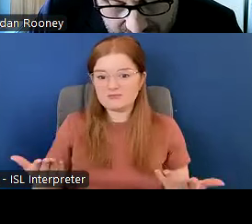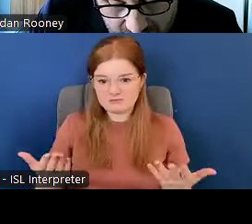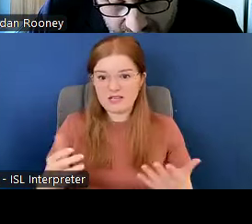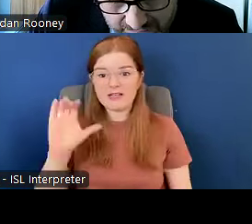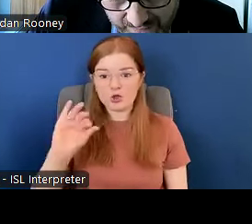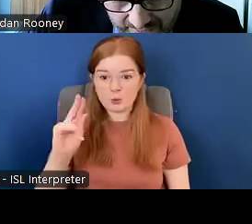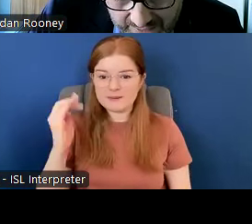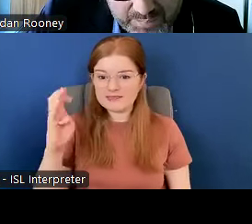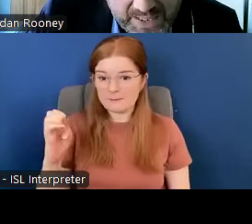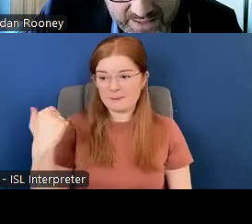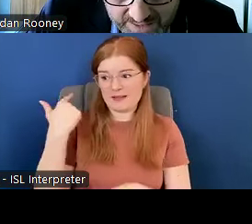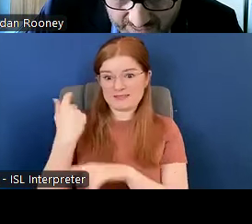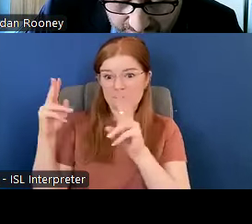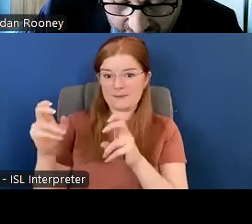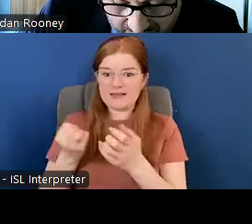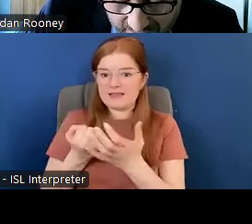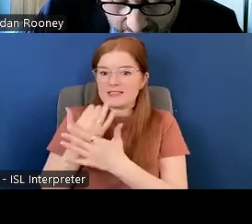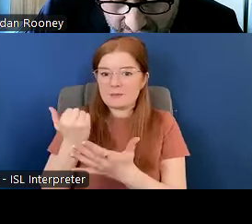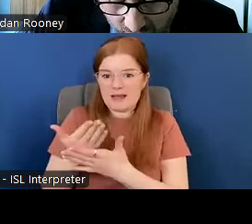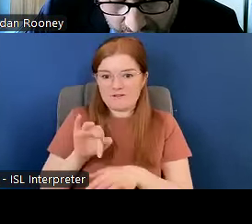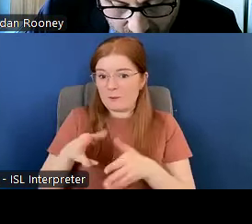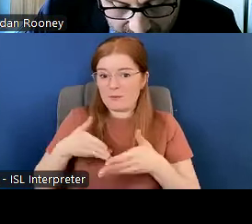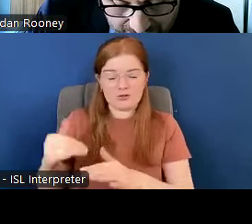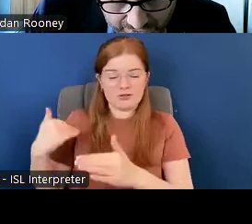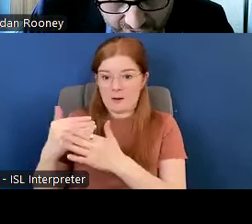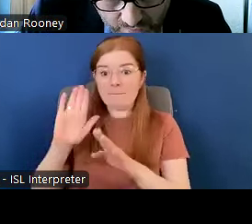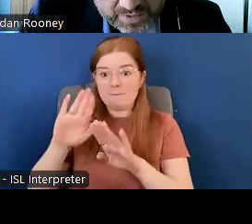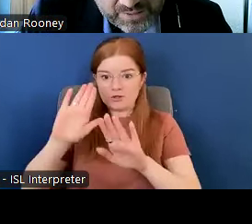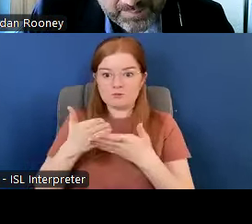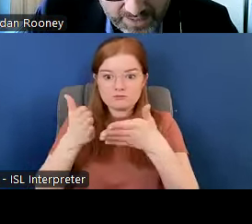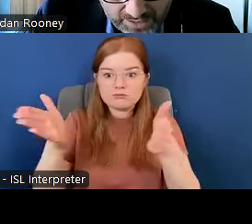as it had been defined, explained since its birth, must open the way for a new order